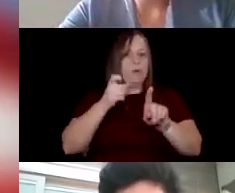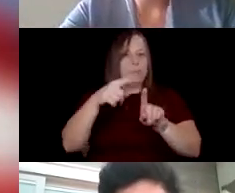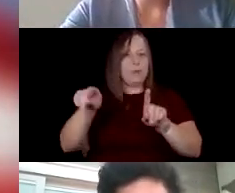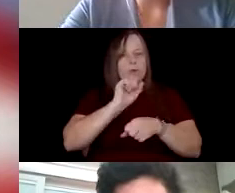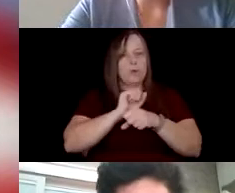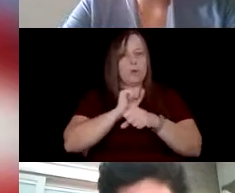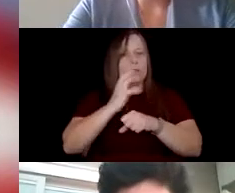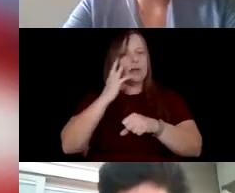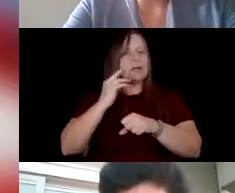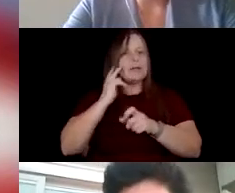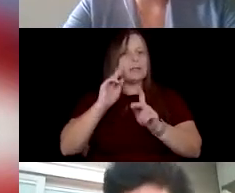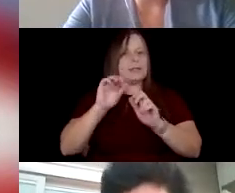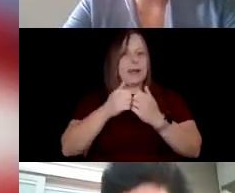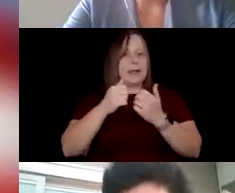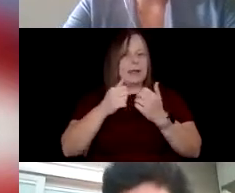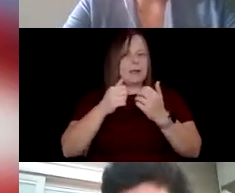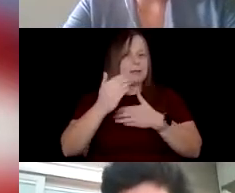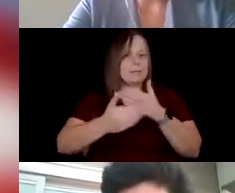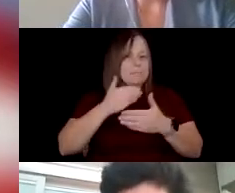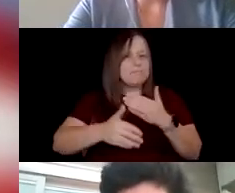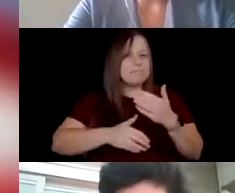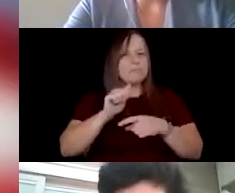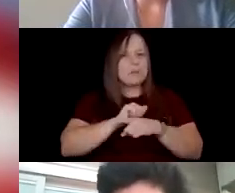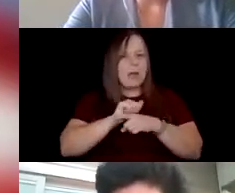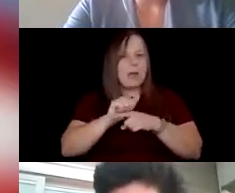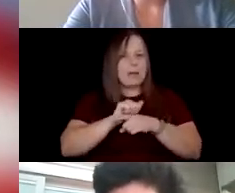and have seen how things play out in practice, and not just in theory.